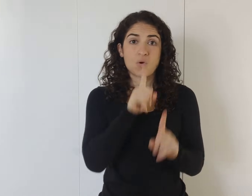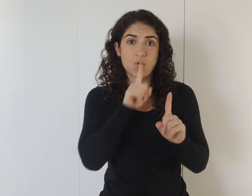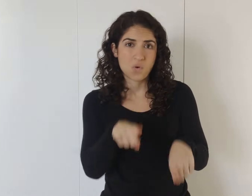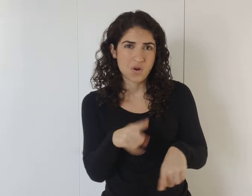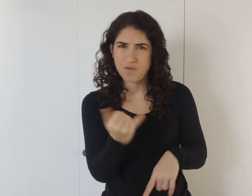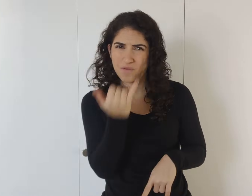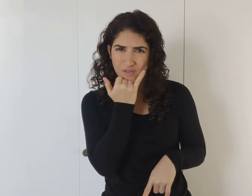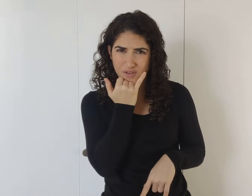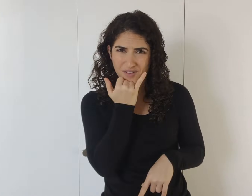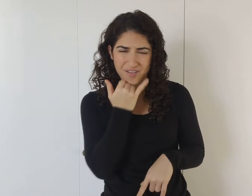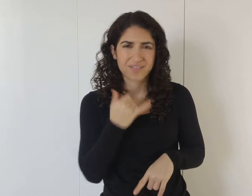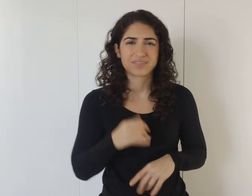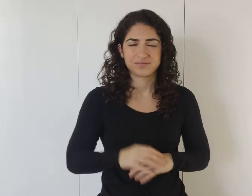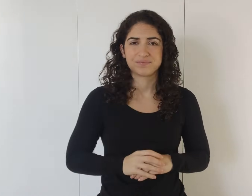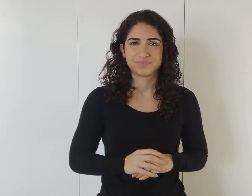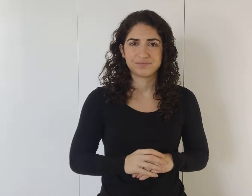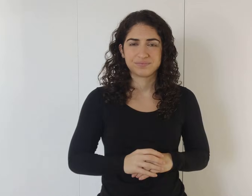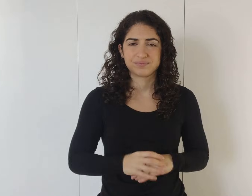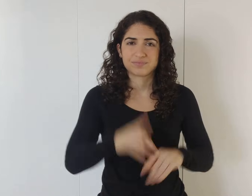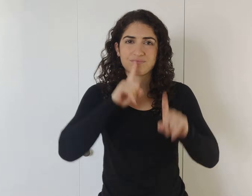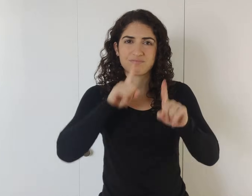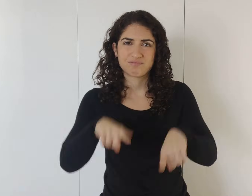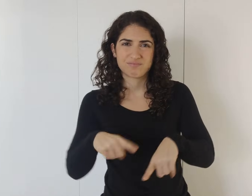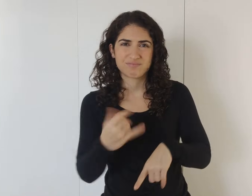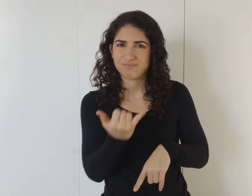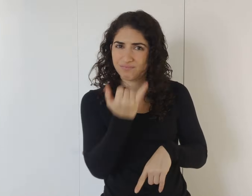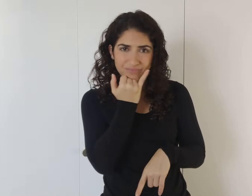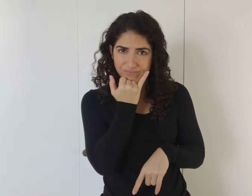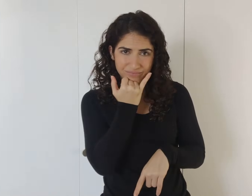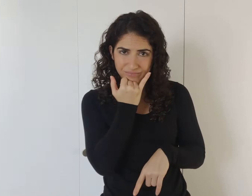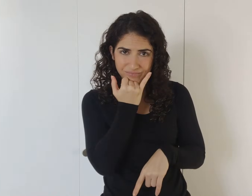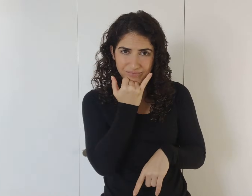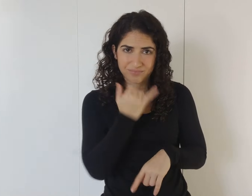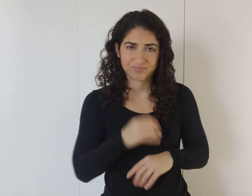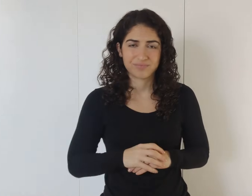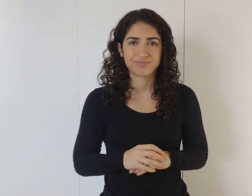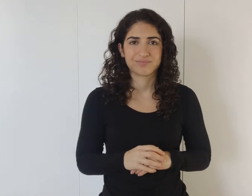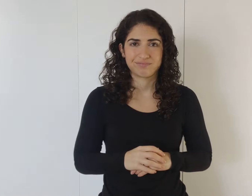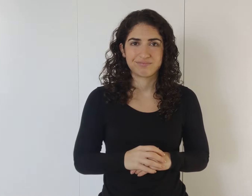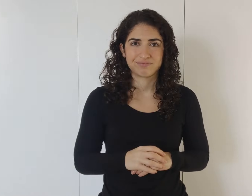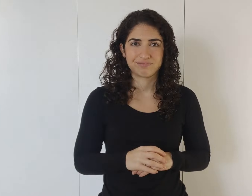"Order is wrong."